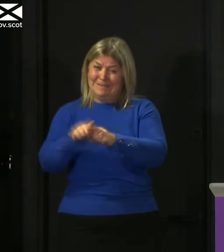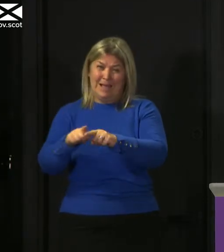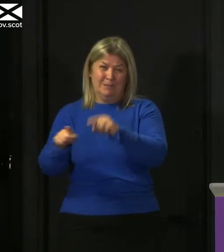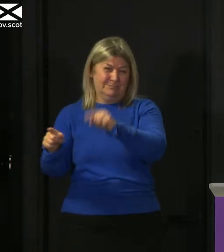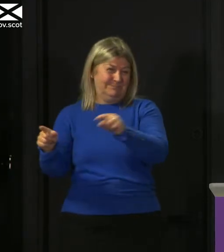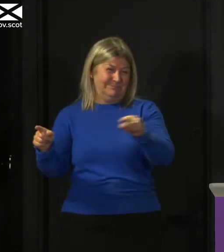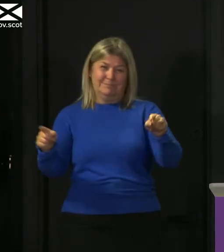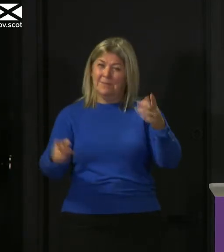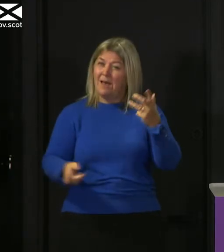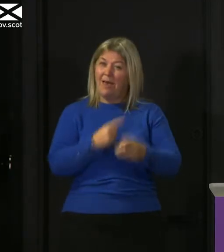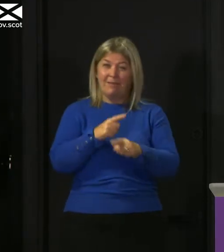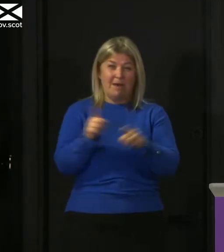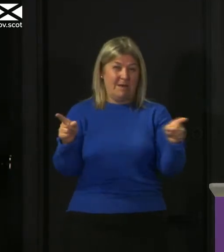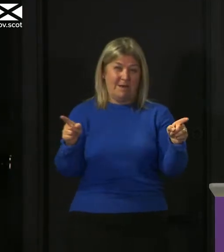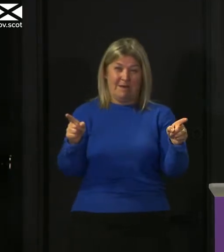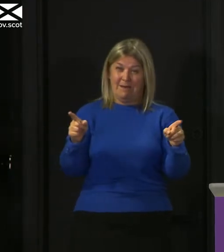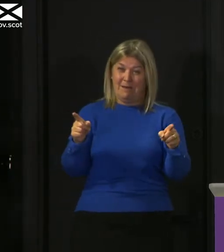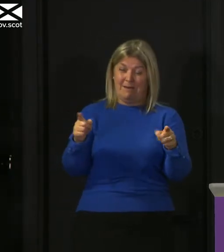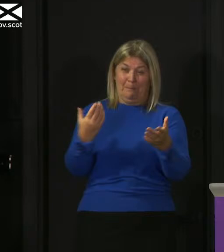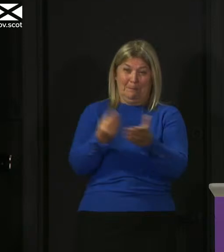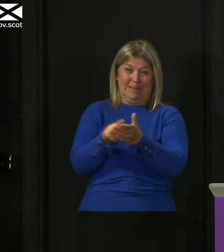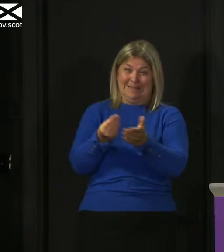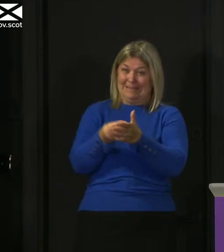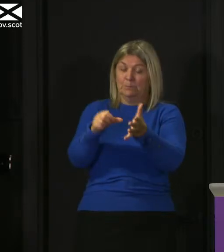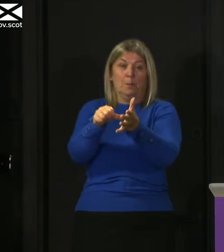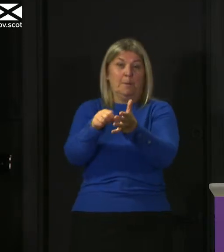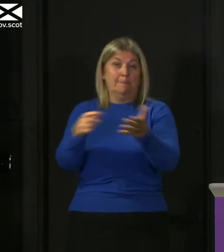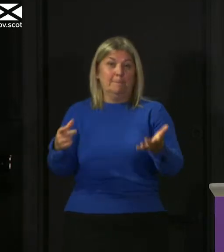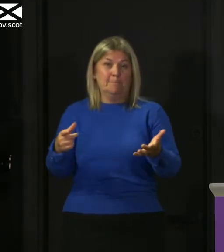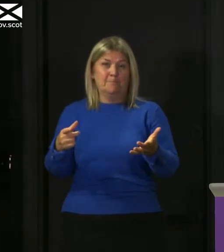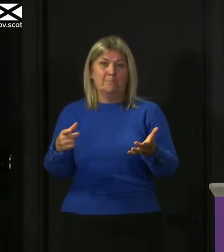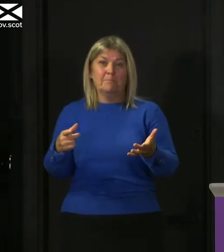organisations are dealing with. I don't take it would be right to take money that was deliberately